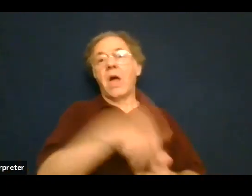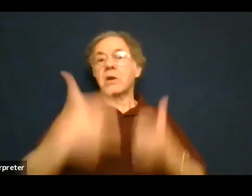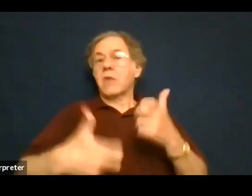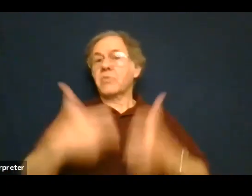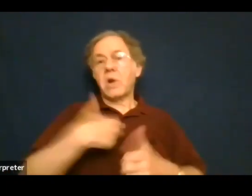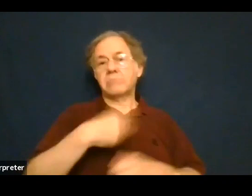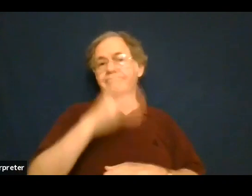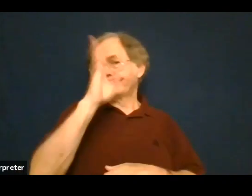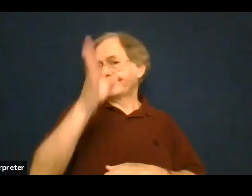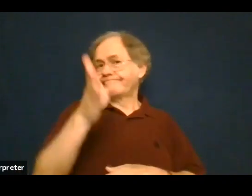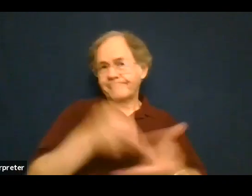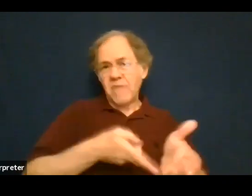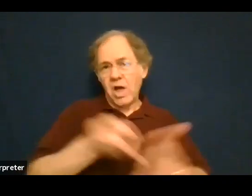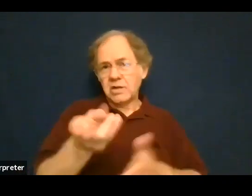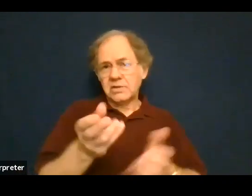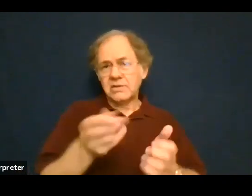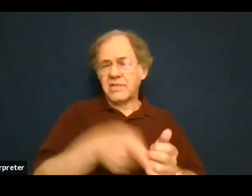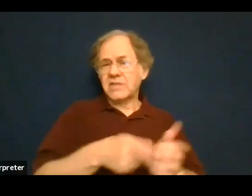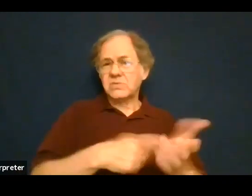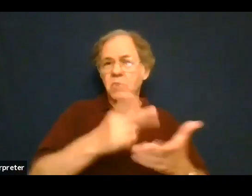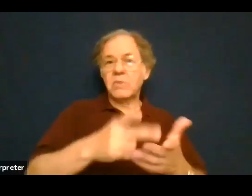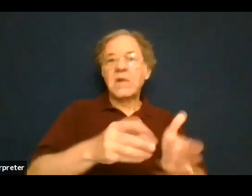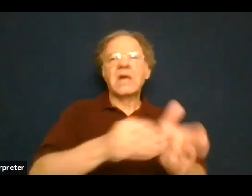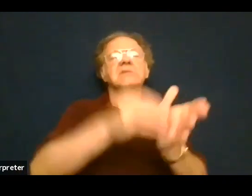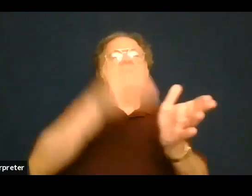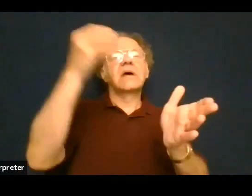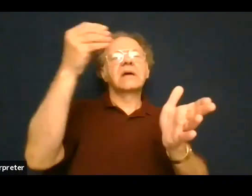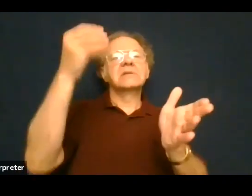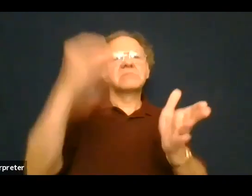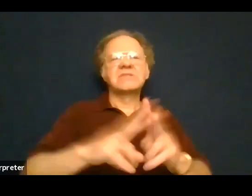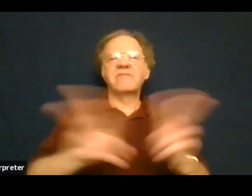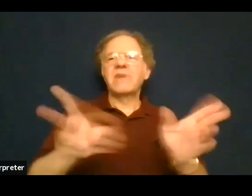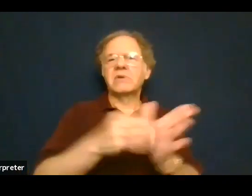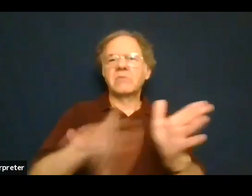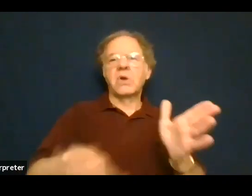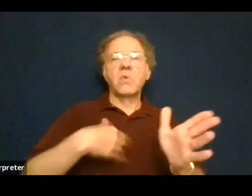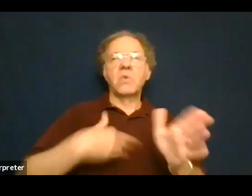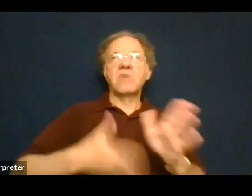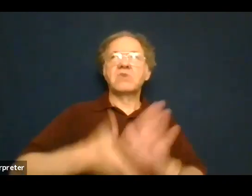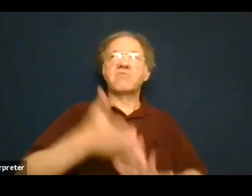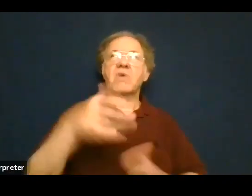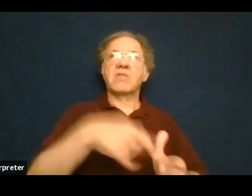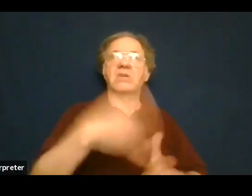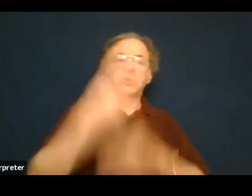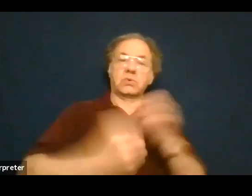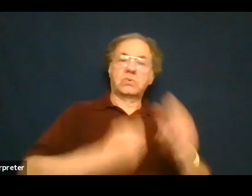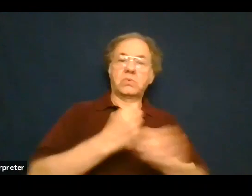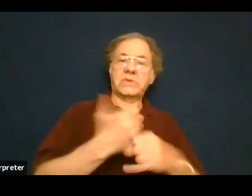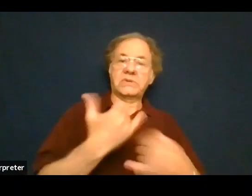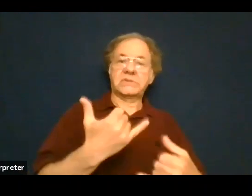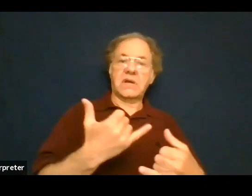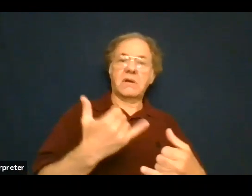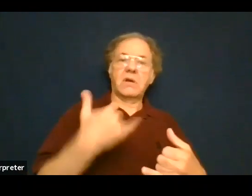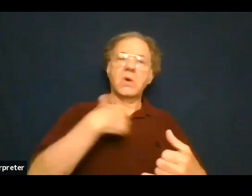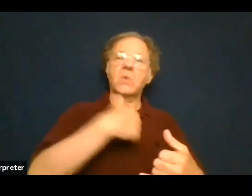is, it's really expensive. We've been running it for about two years now, and we've been through $7.5 million dollars.